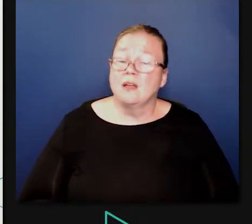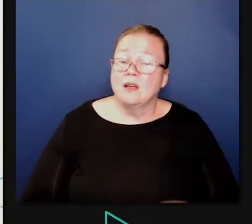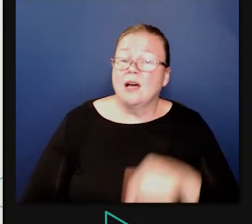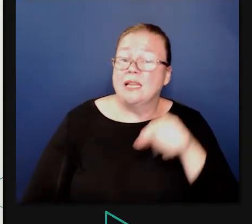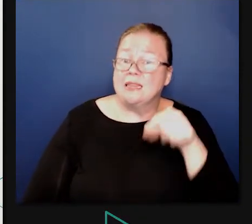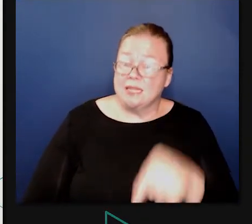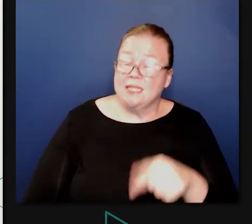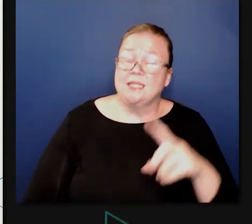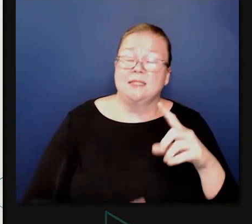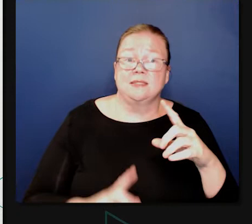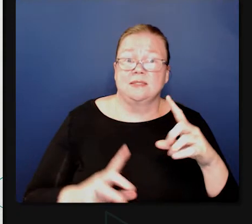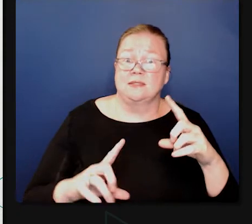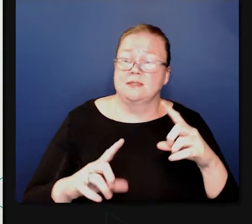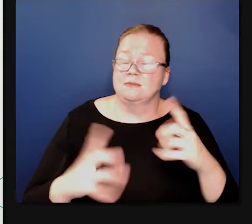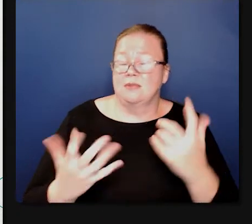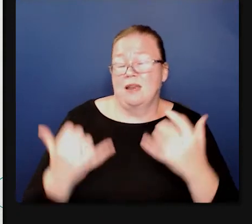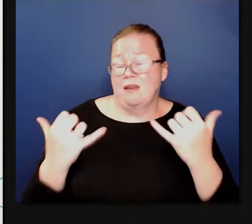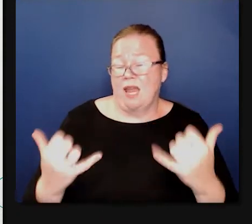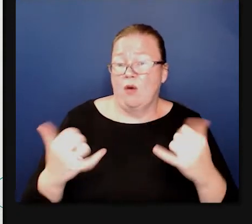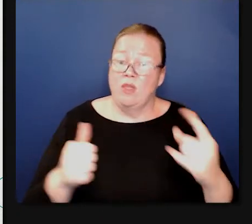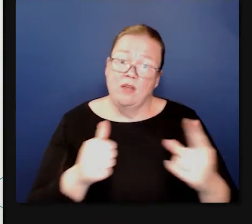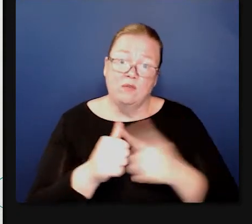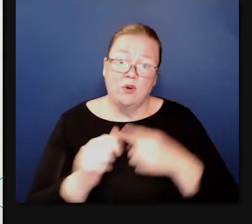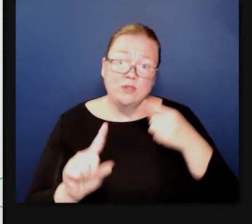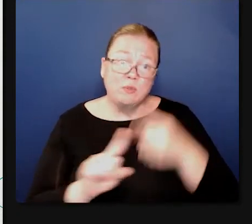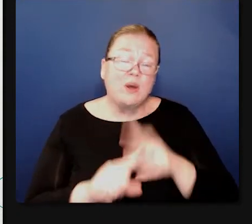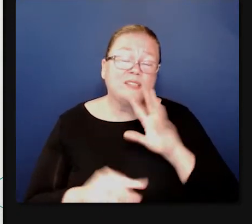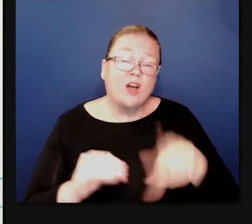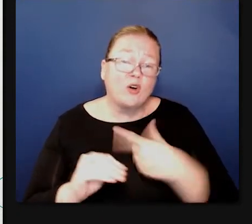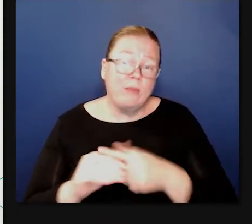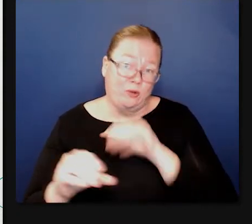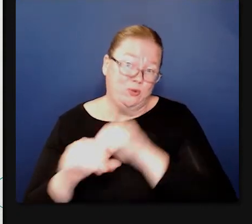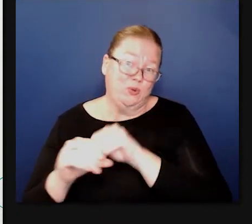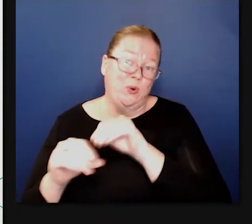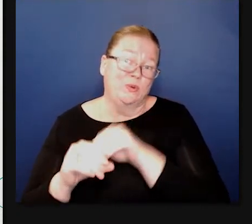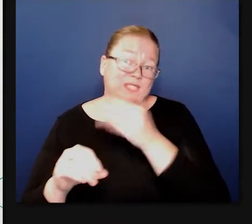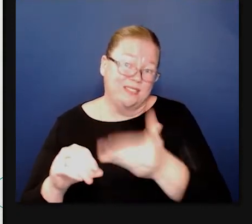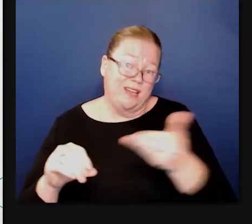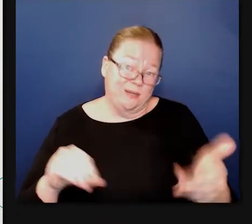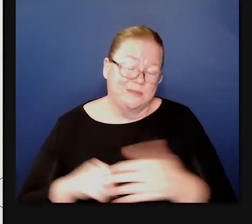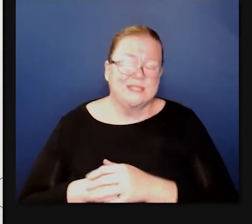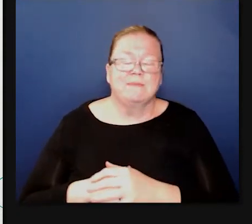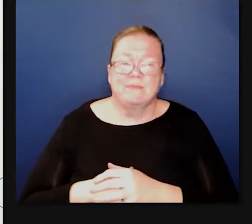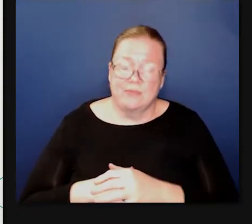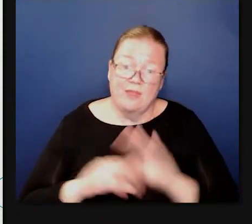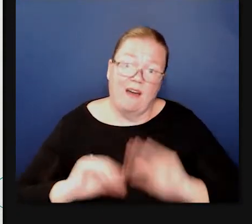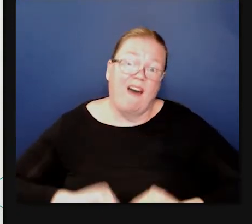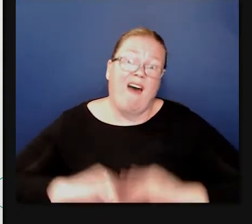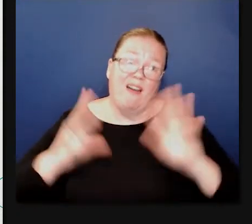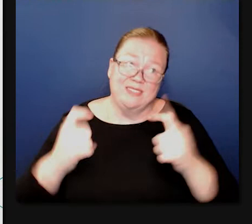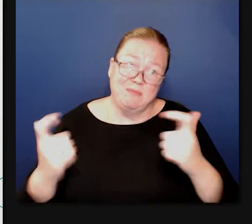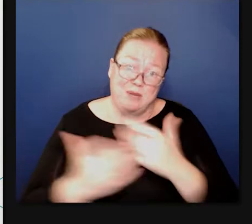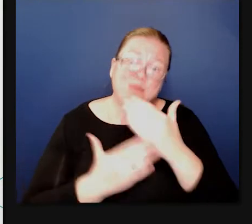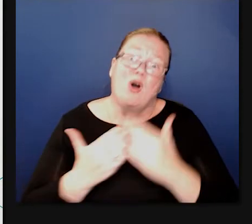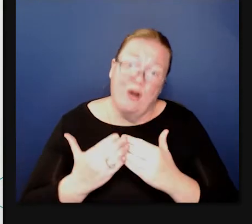This has been... in terms of the very first point, we talked about storing the items, and that's obviously a big part of it.